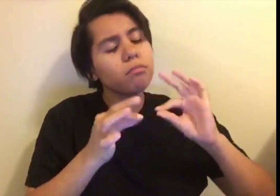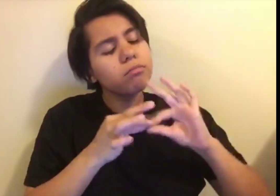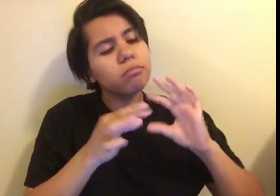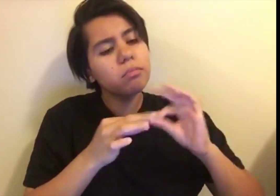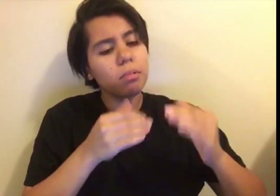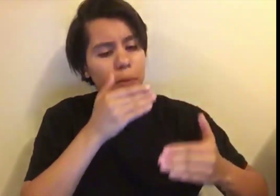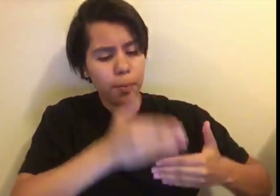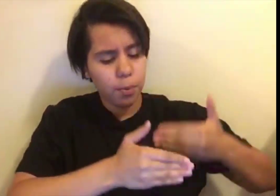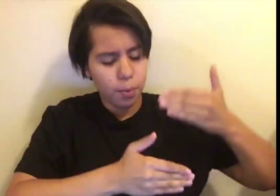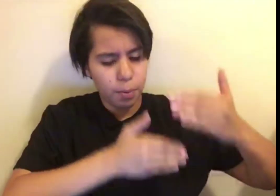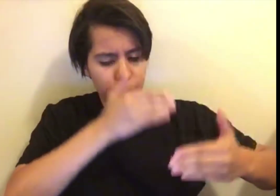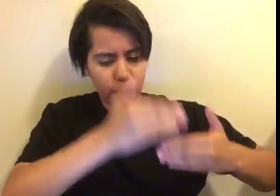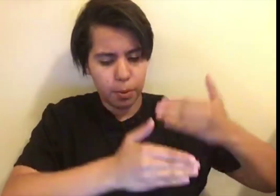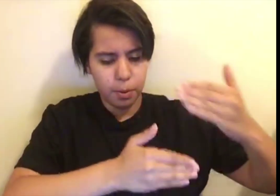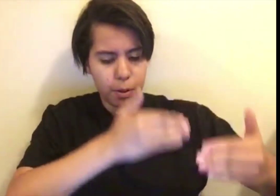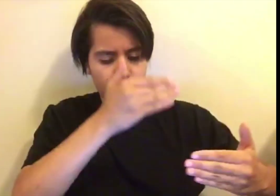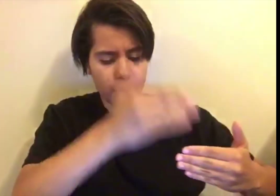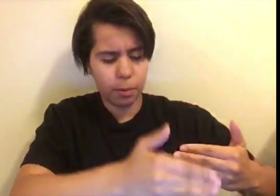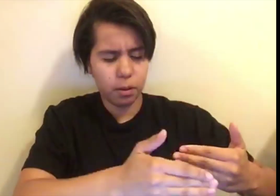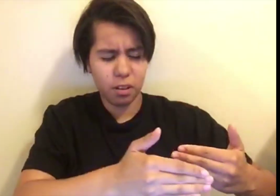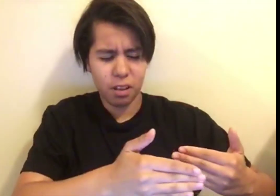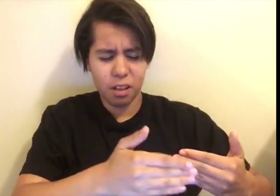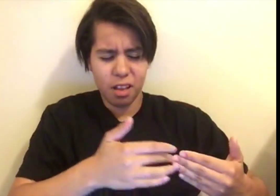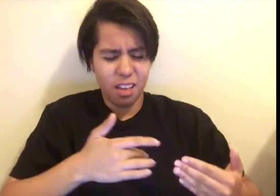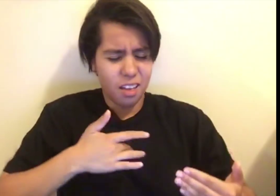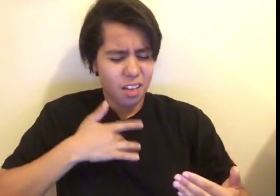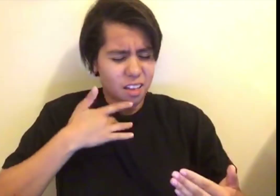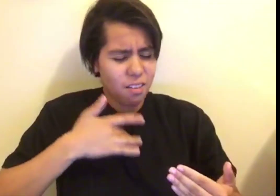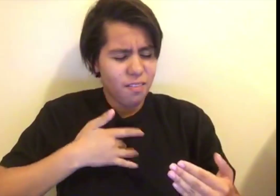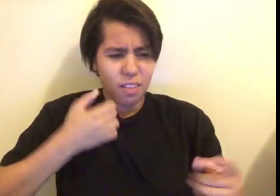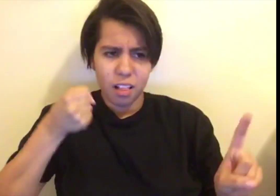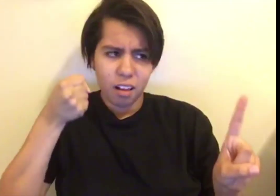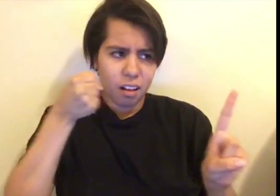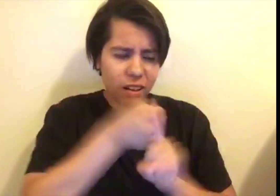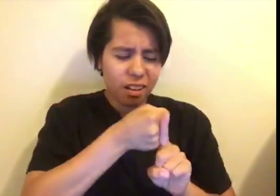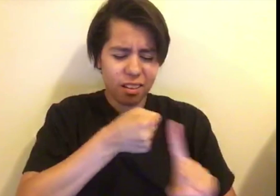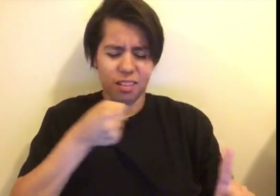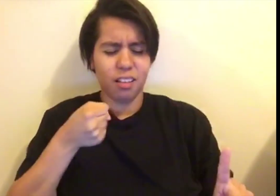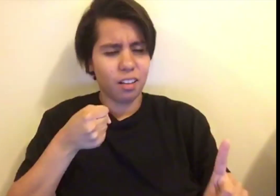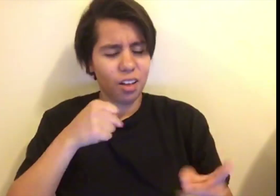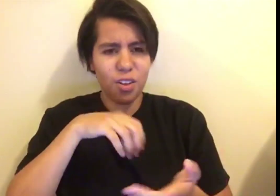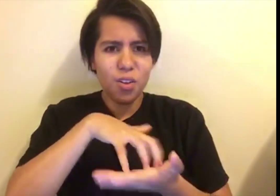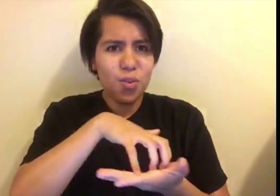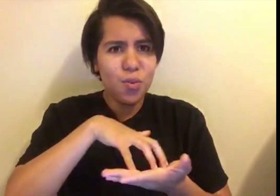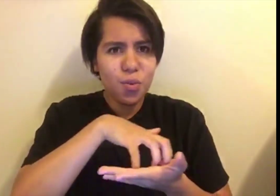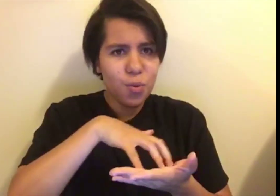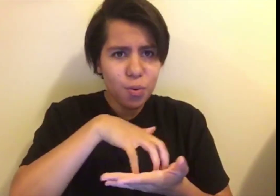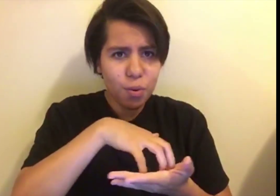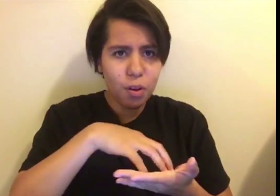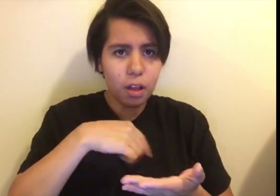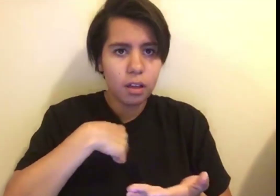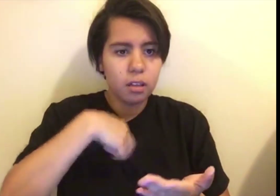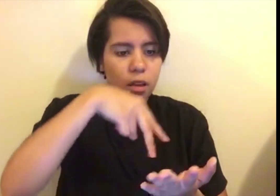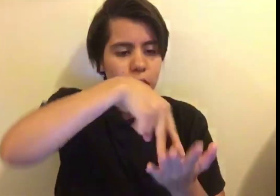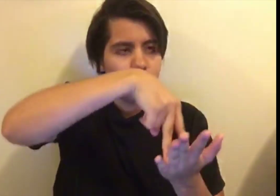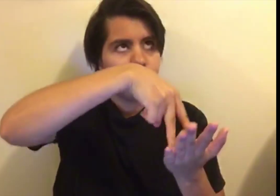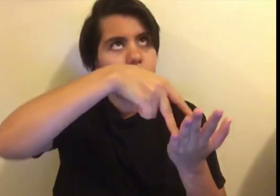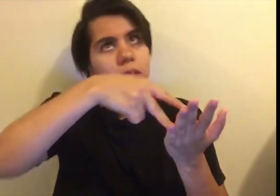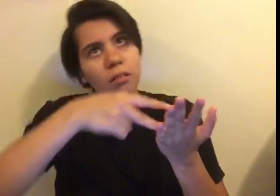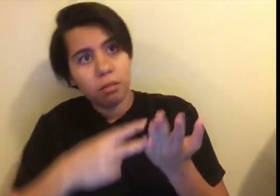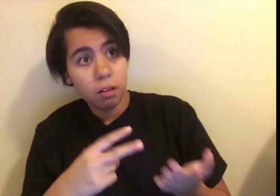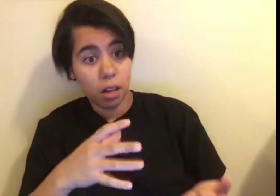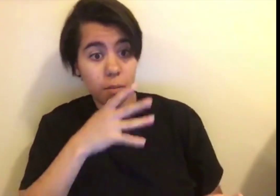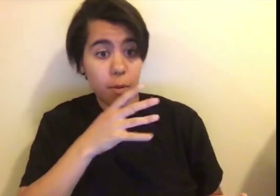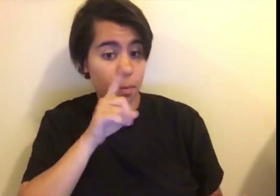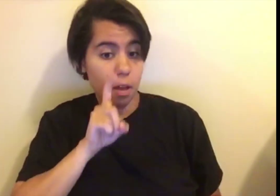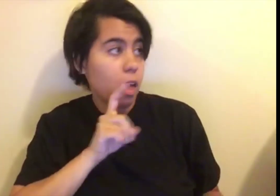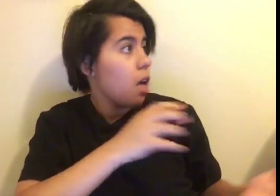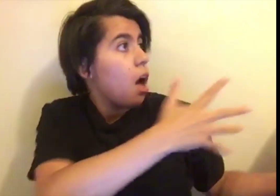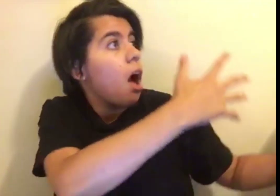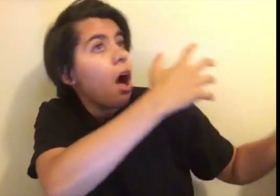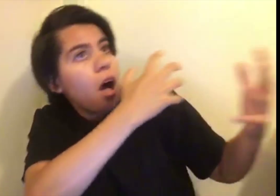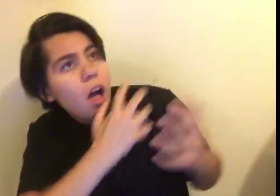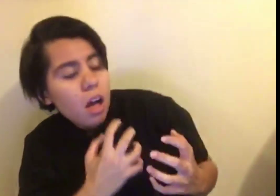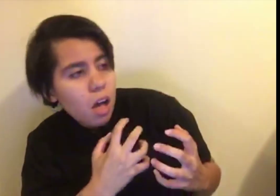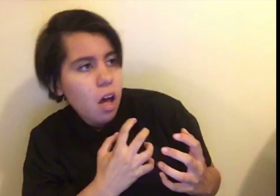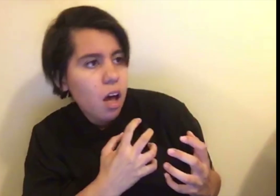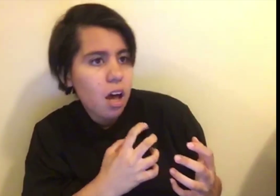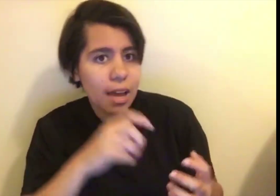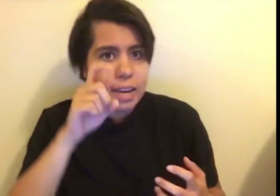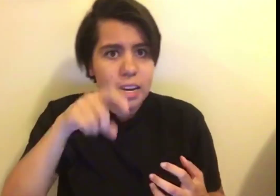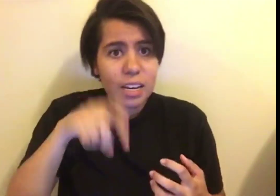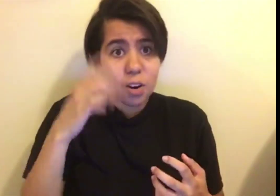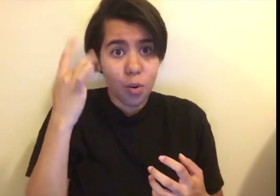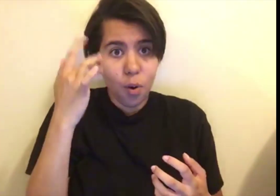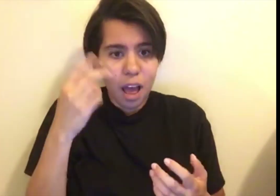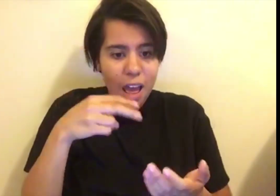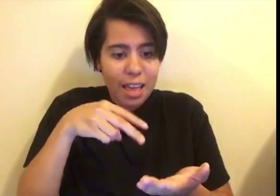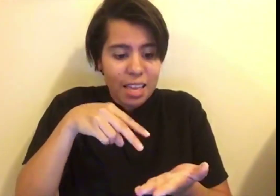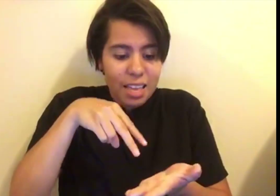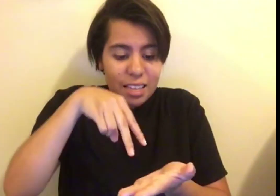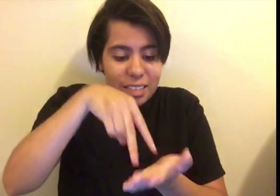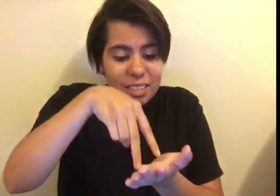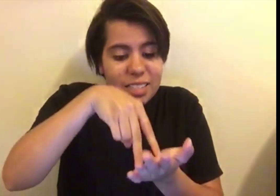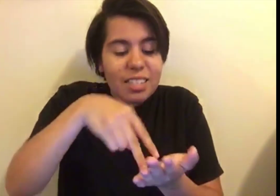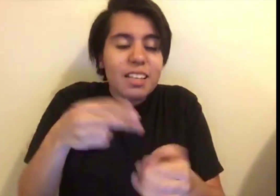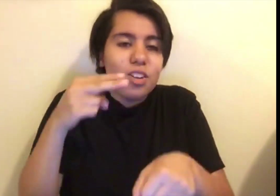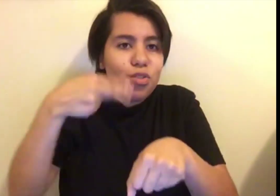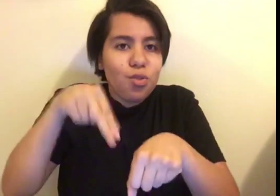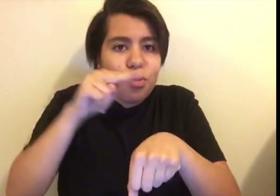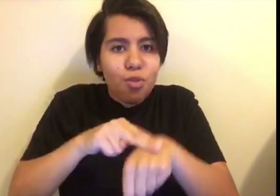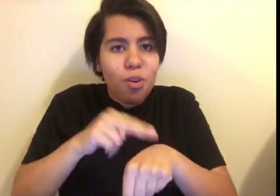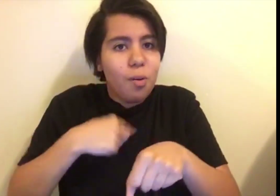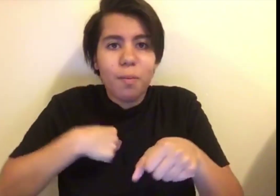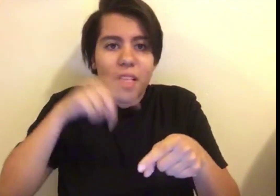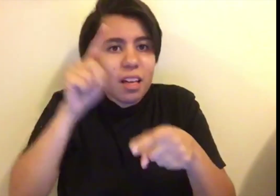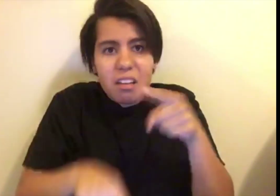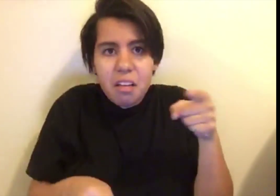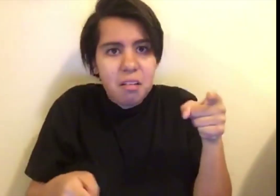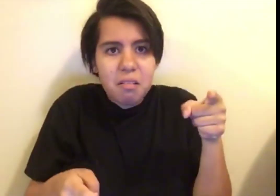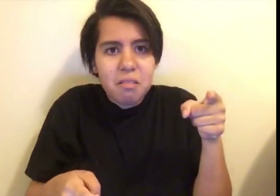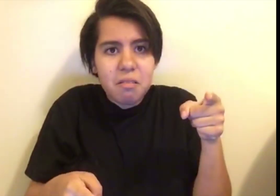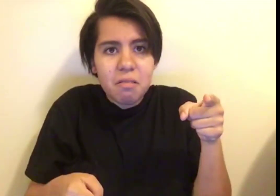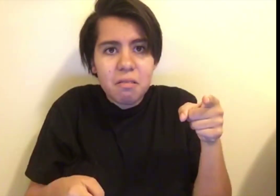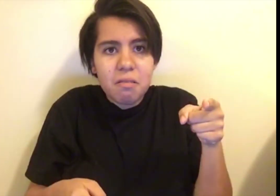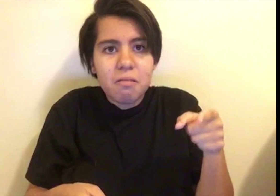But halfway through telling them, my mom had to hold me because I could no longer stand up.